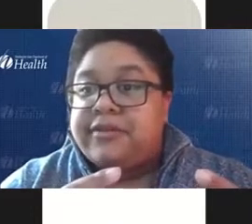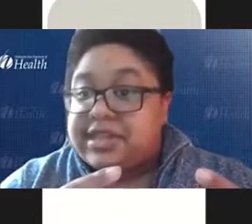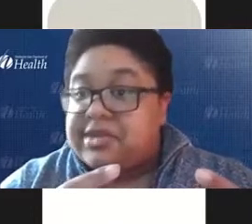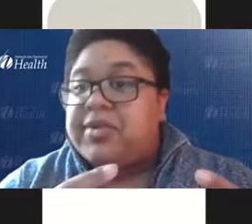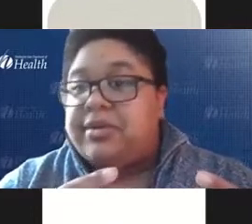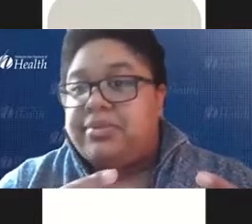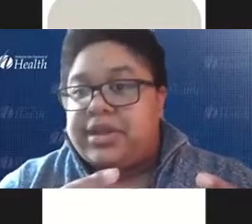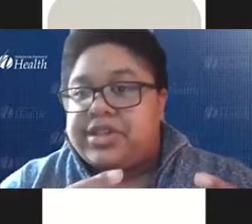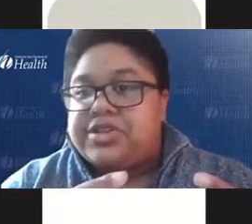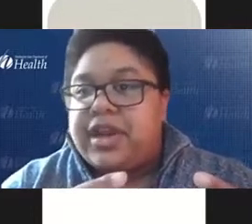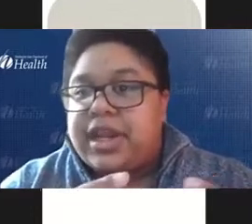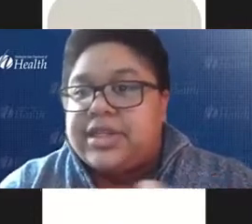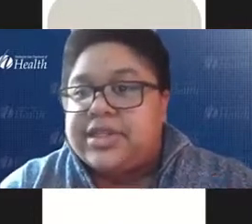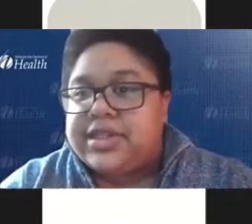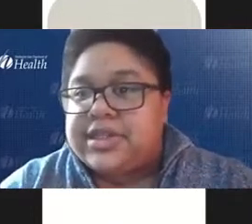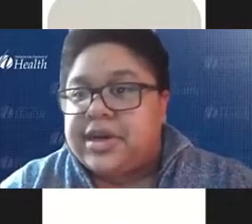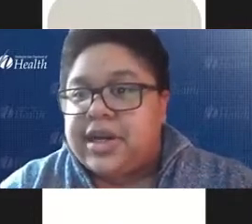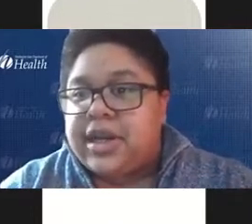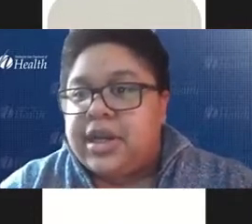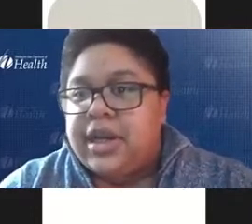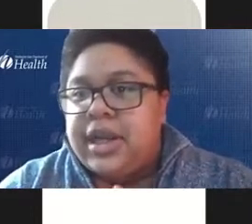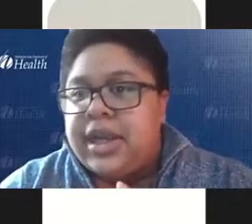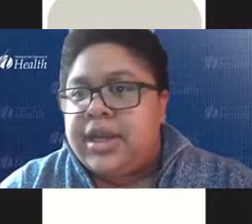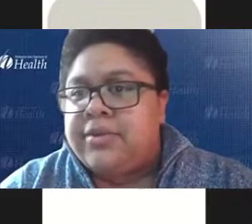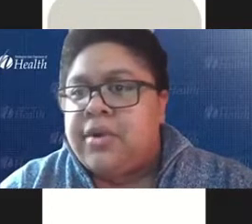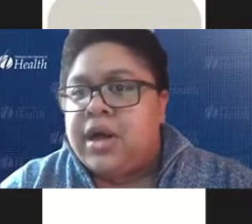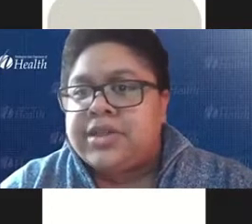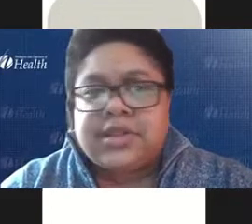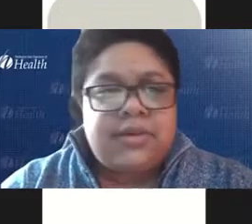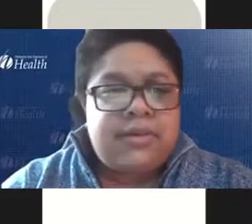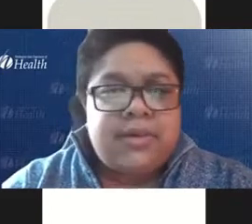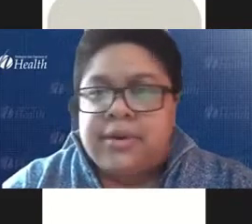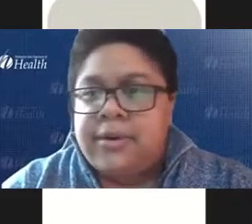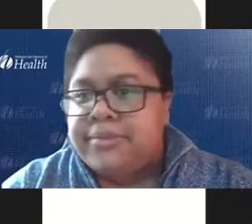did someone complete this training as necessary, and Ross or Hope,